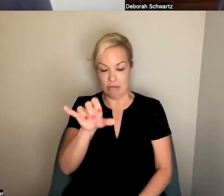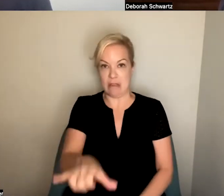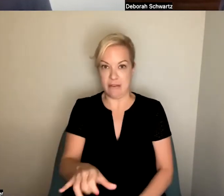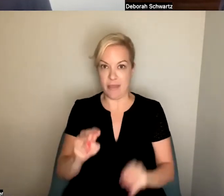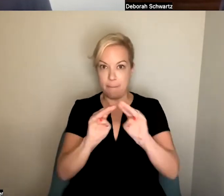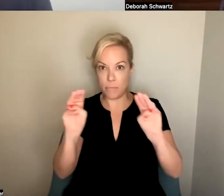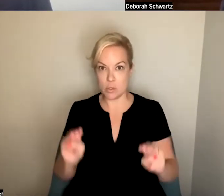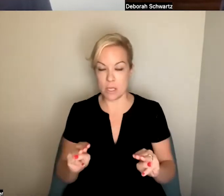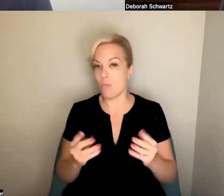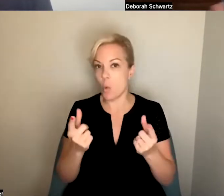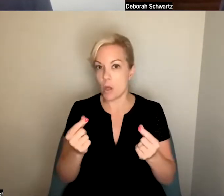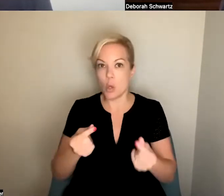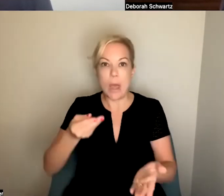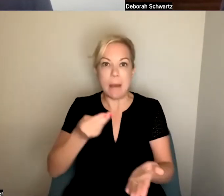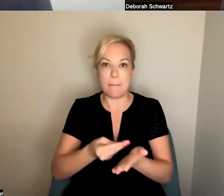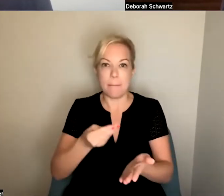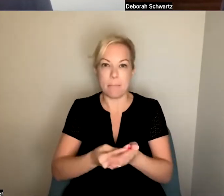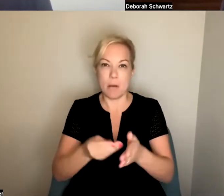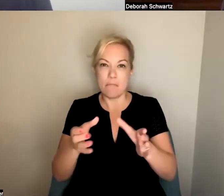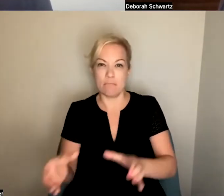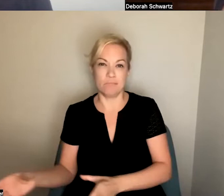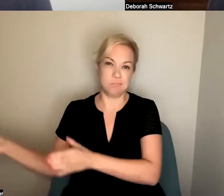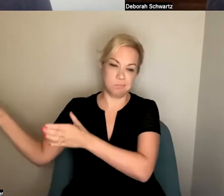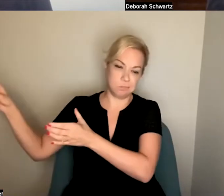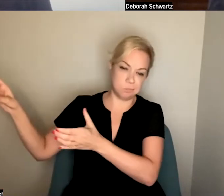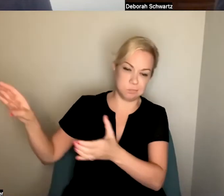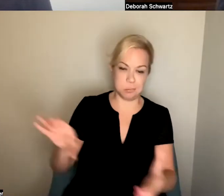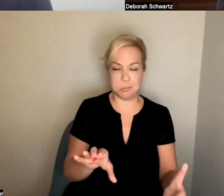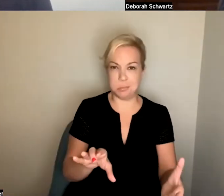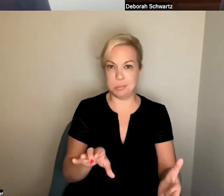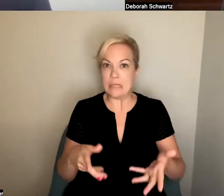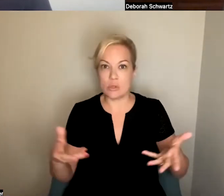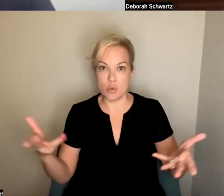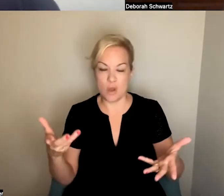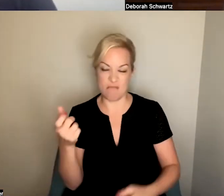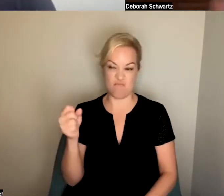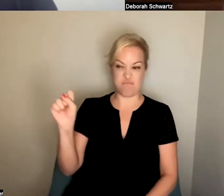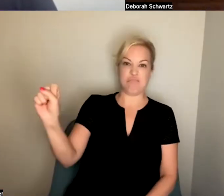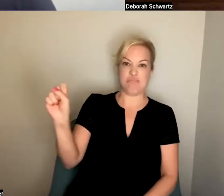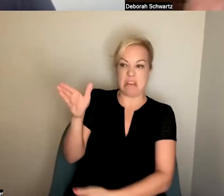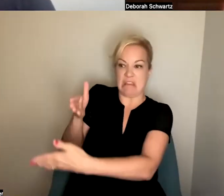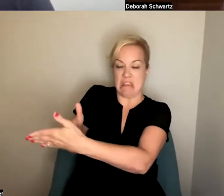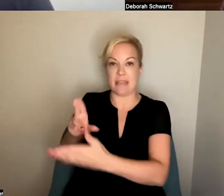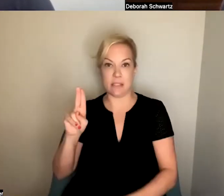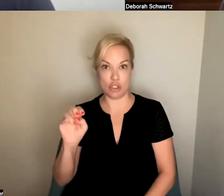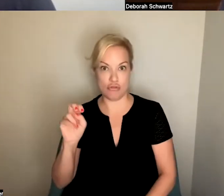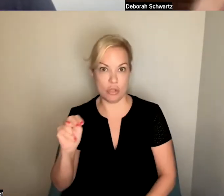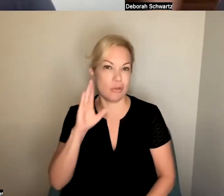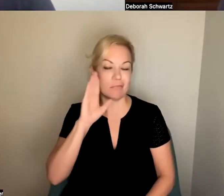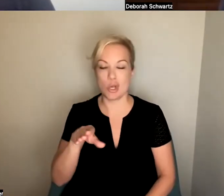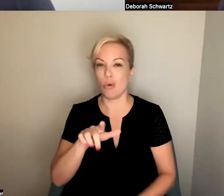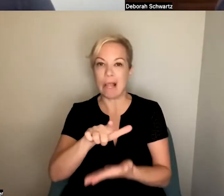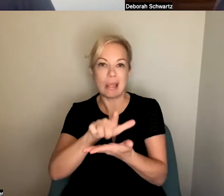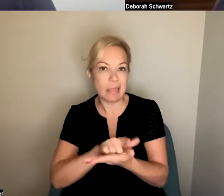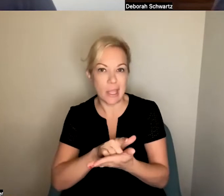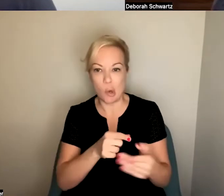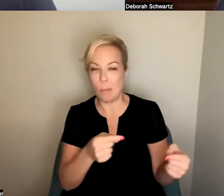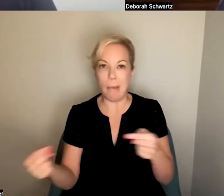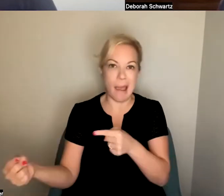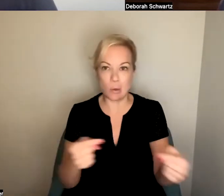amounts of money into fighting the union, legal battles that cost I don't know how much money